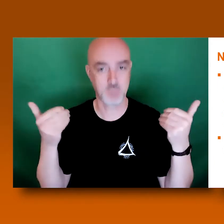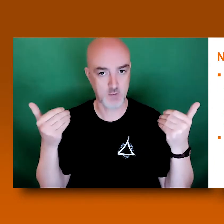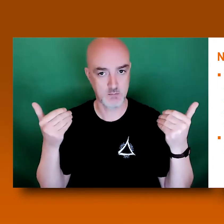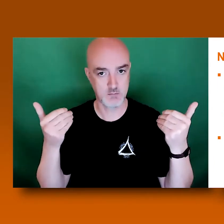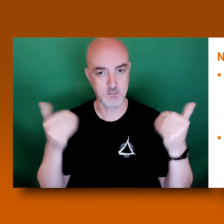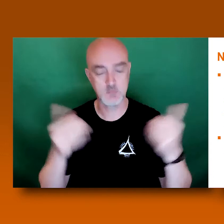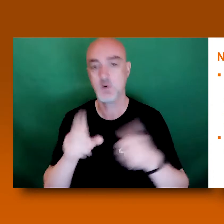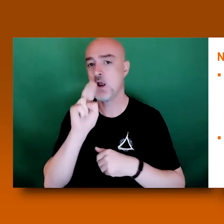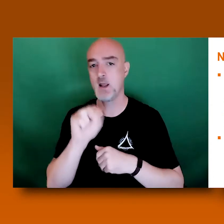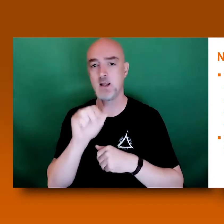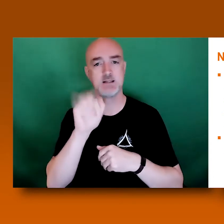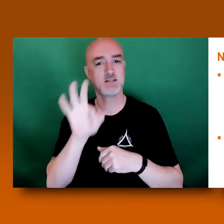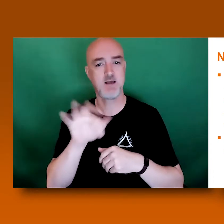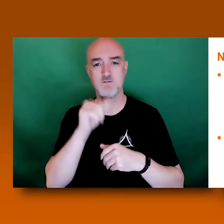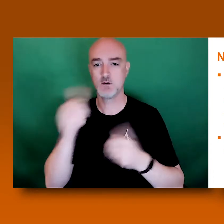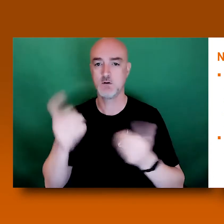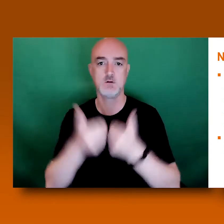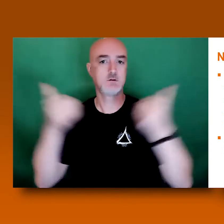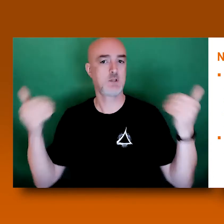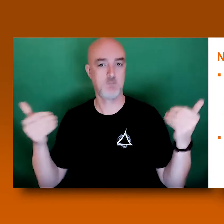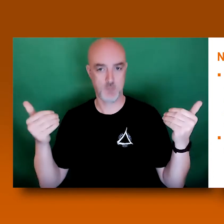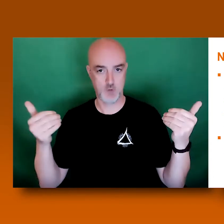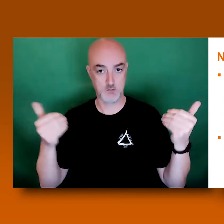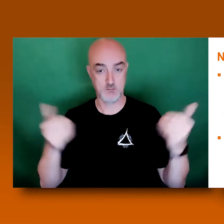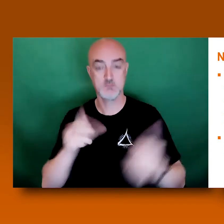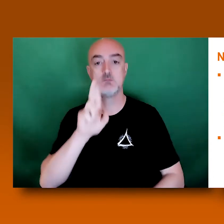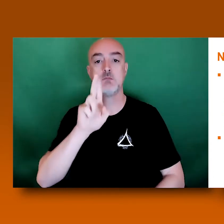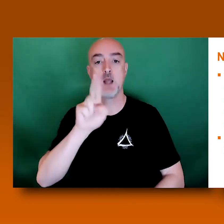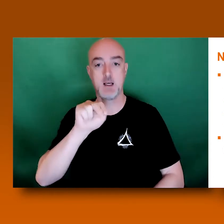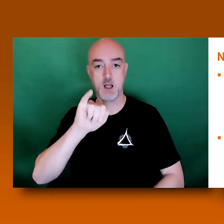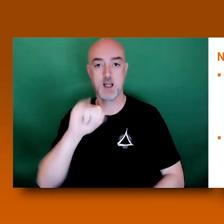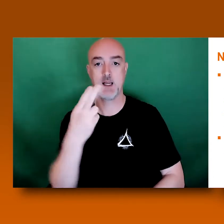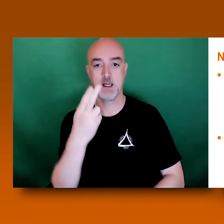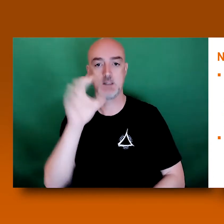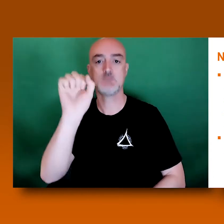but the words that we use for NSF are different. So, they are two completely different institutes